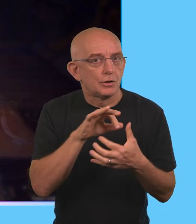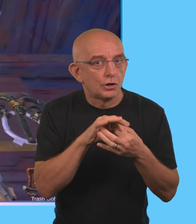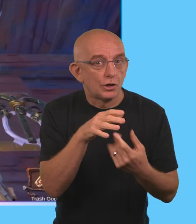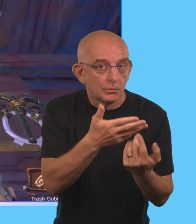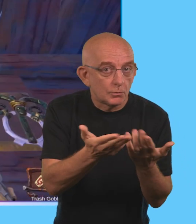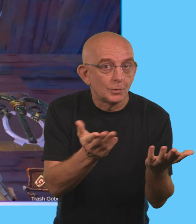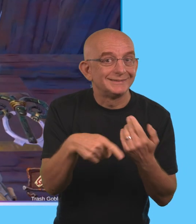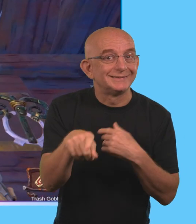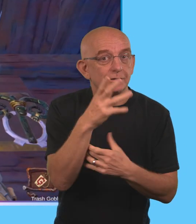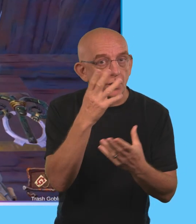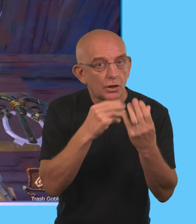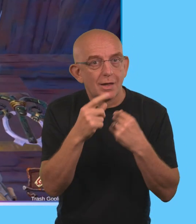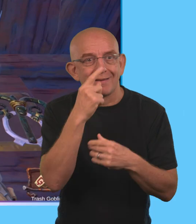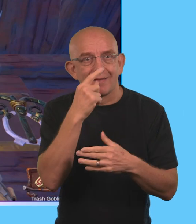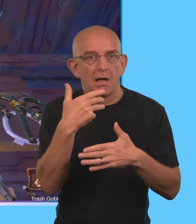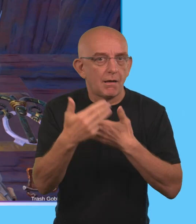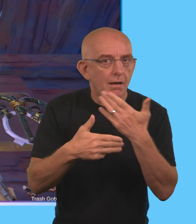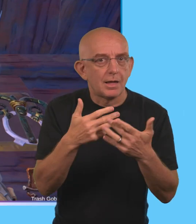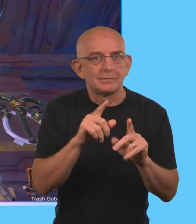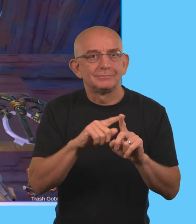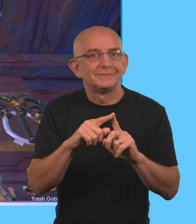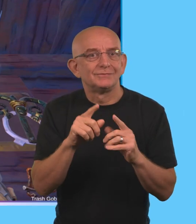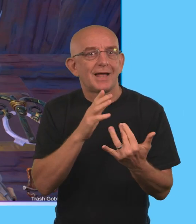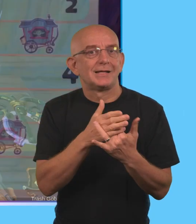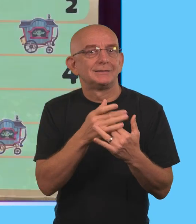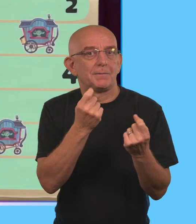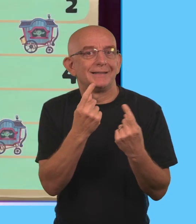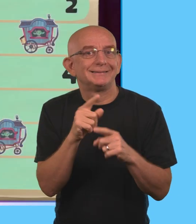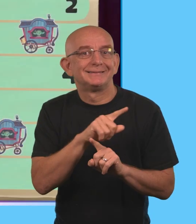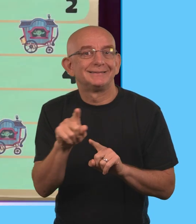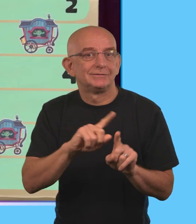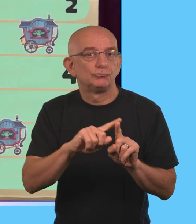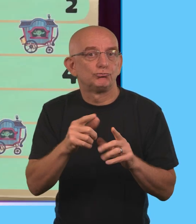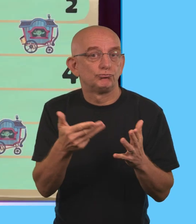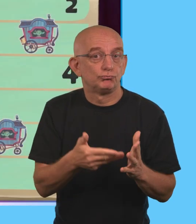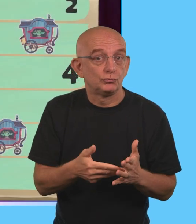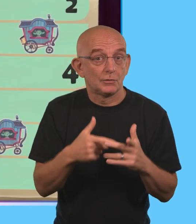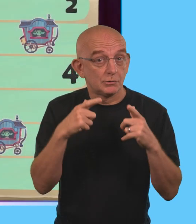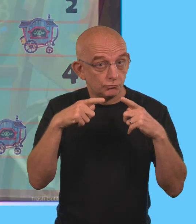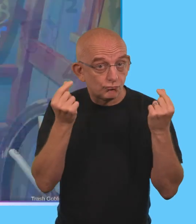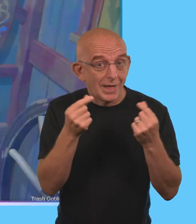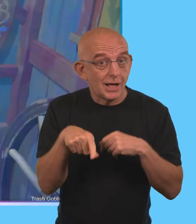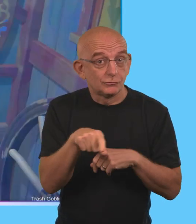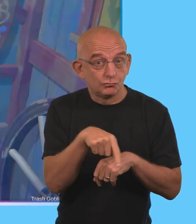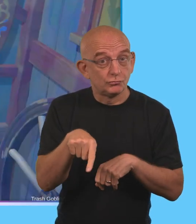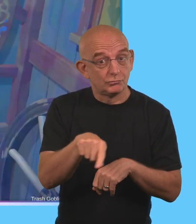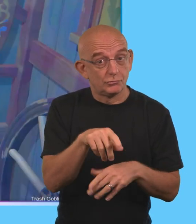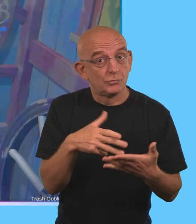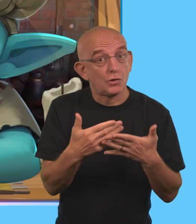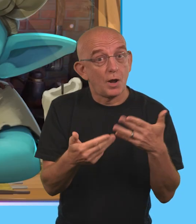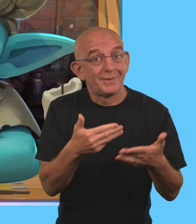But we're excited to work with our community to learn and to implement even more accessibility features into the game.